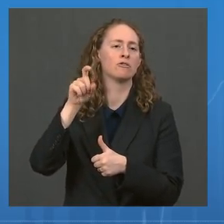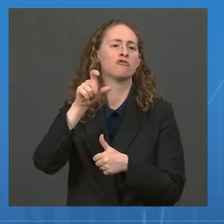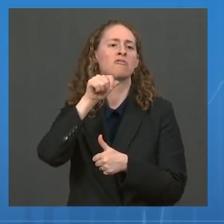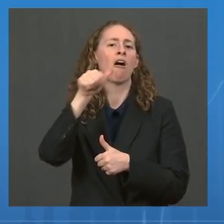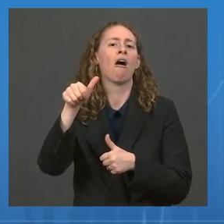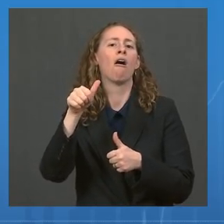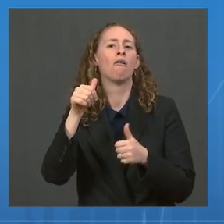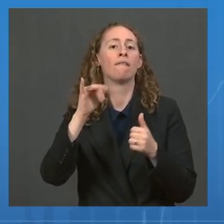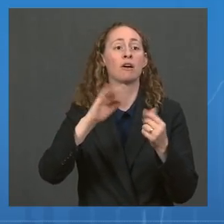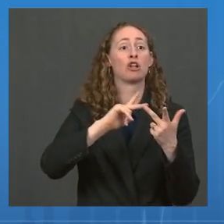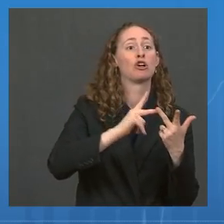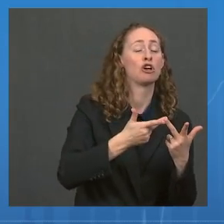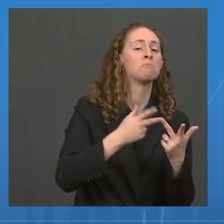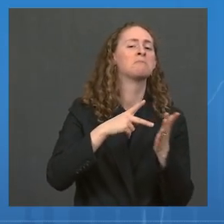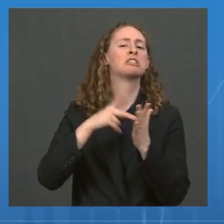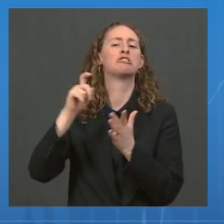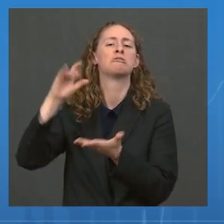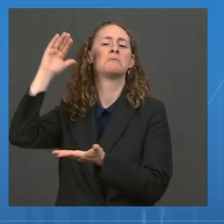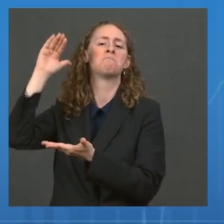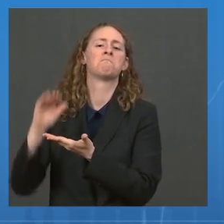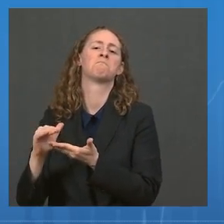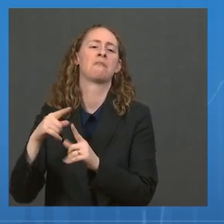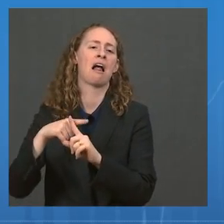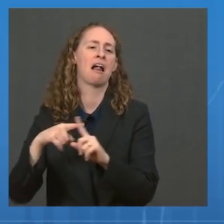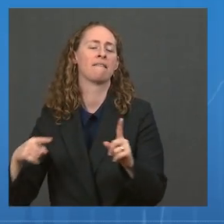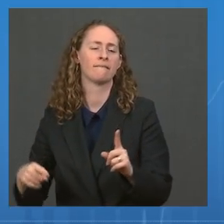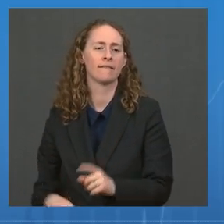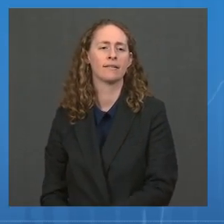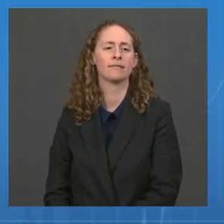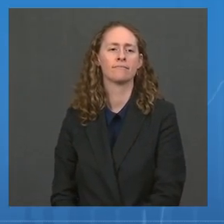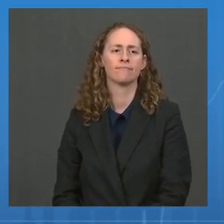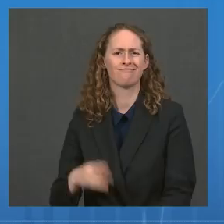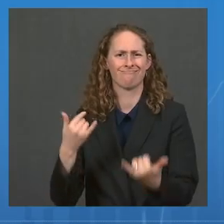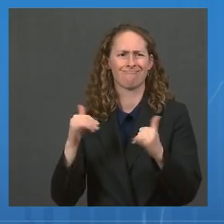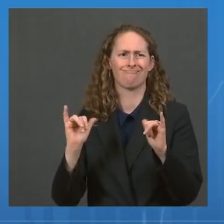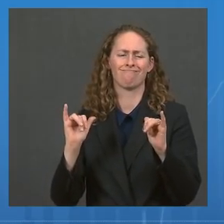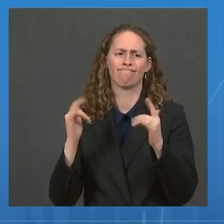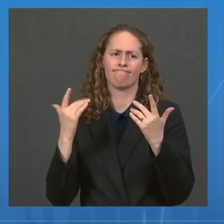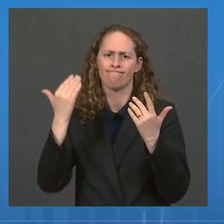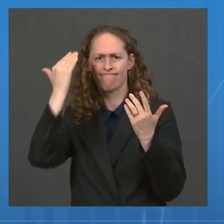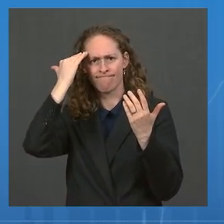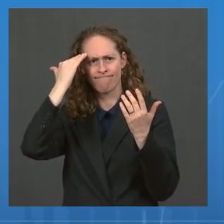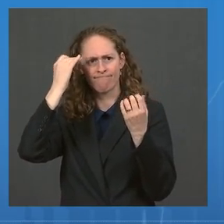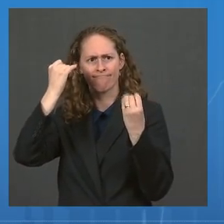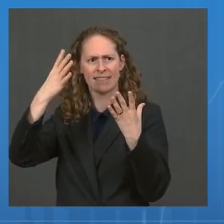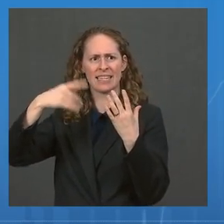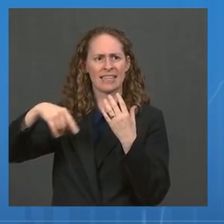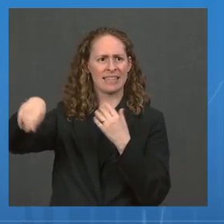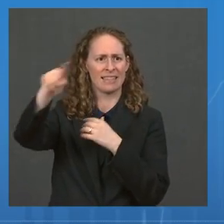But this would still be a high percentage of people who had -- get long COVID -- somewhere in the 10 to 15 percent range.